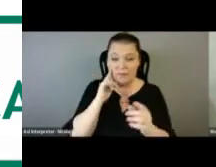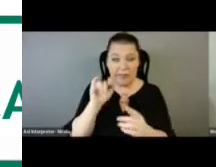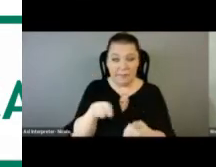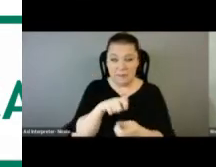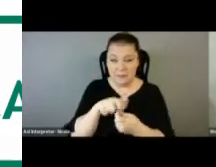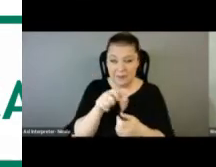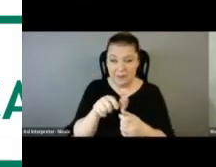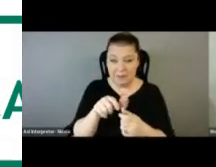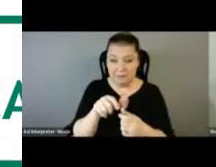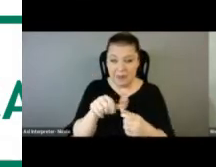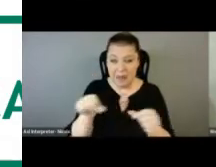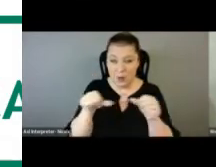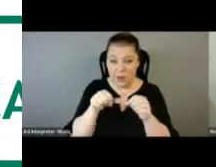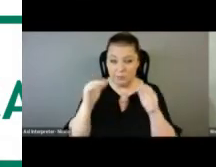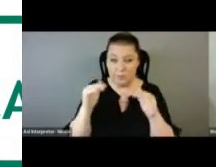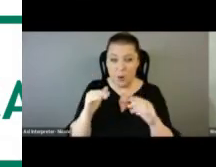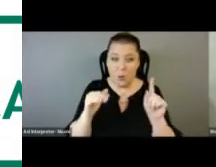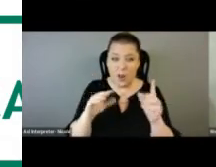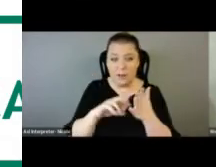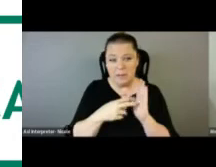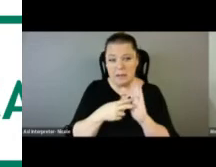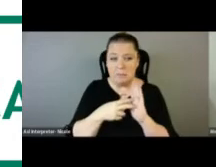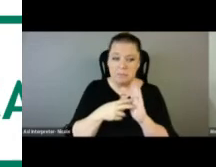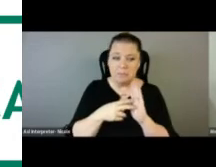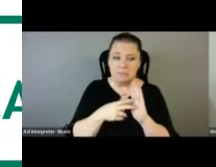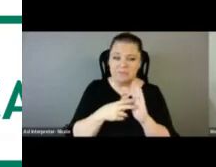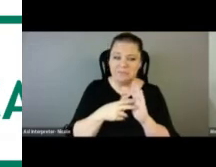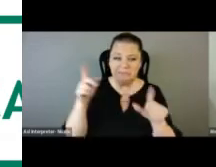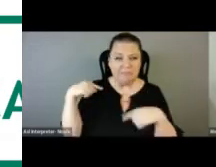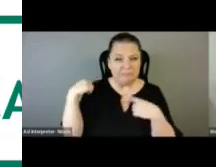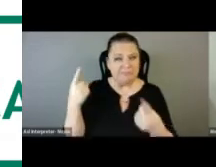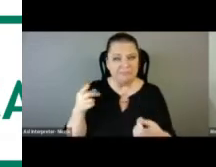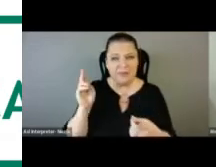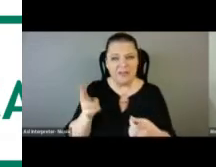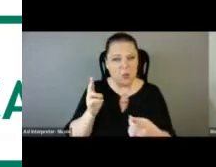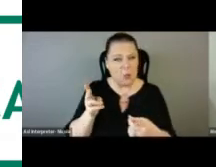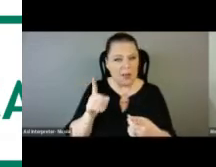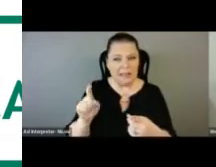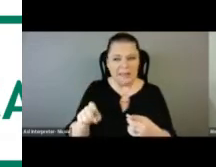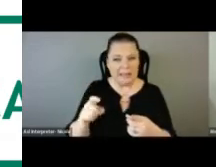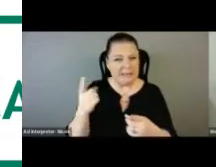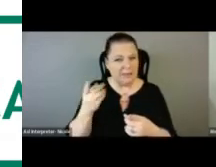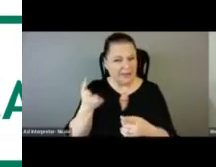would mean that it was a historical need, or there may be something there but it's not anything that we need to act